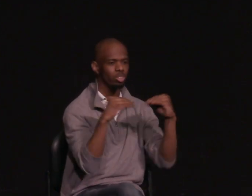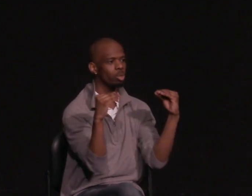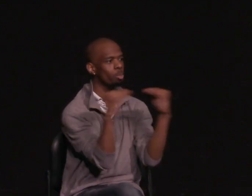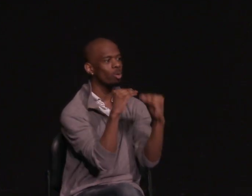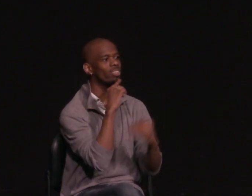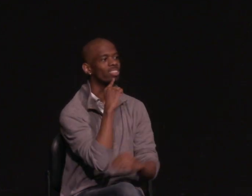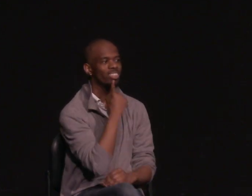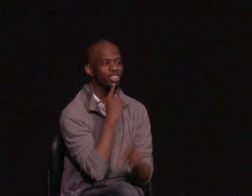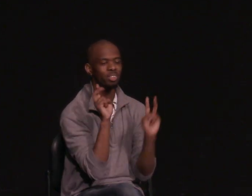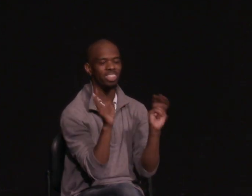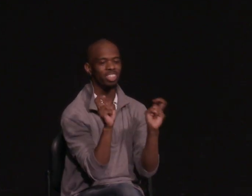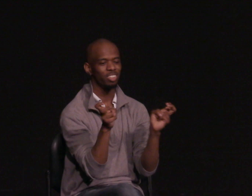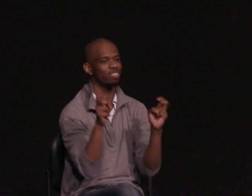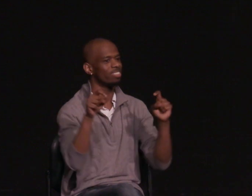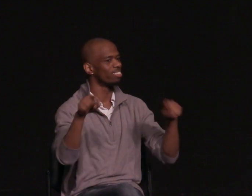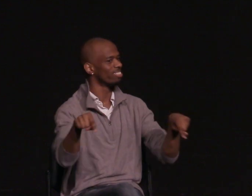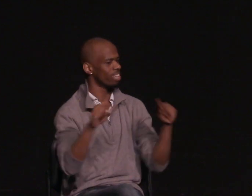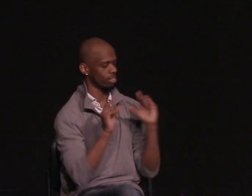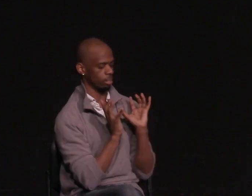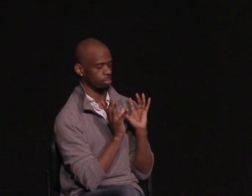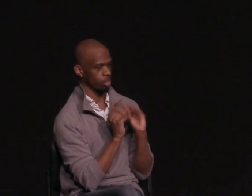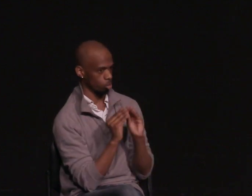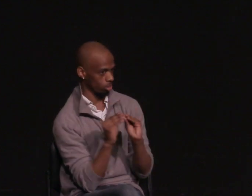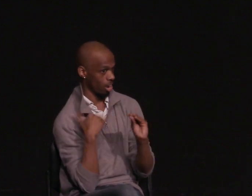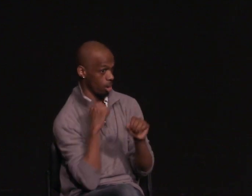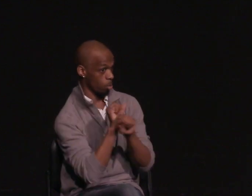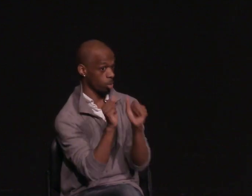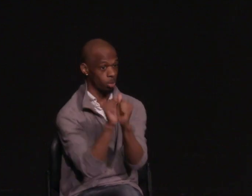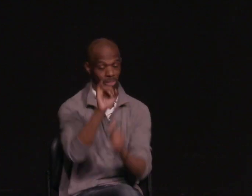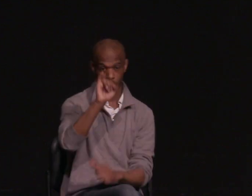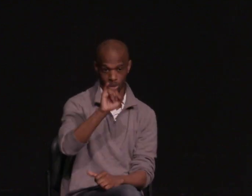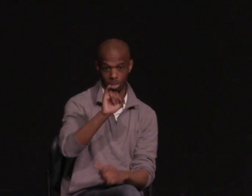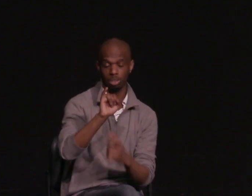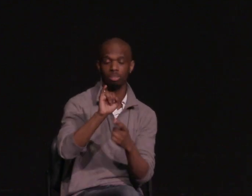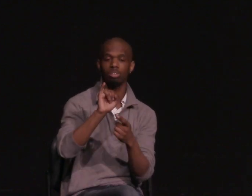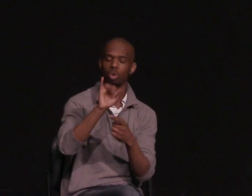In this series I worked with Oakland-based artist Favianna Rodriguez to create three posters that call